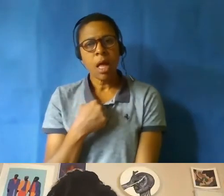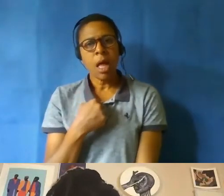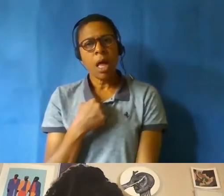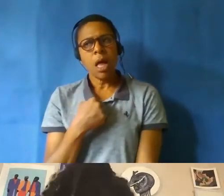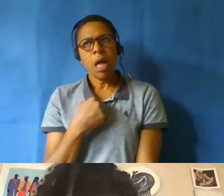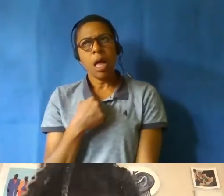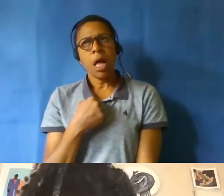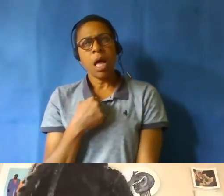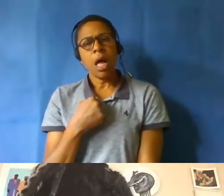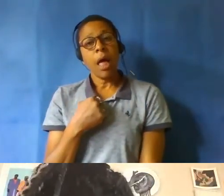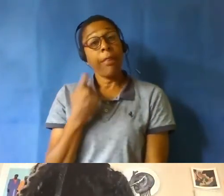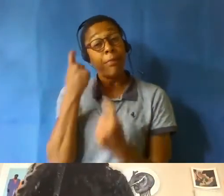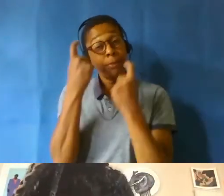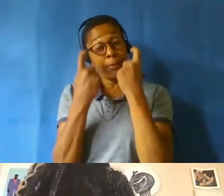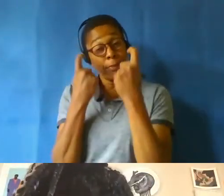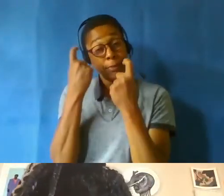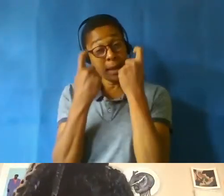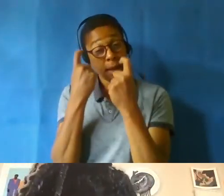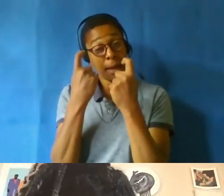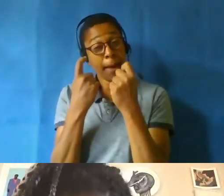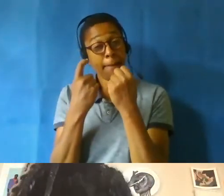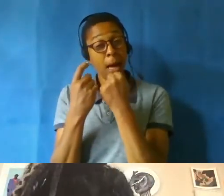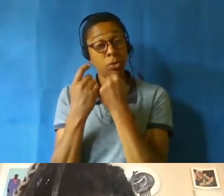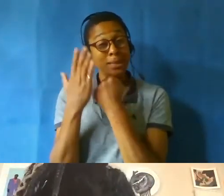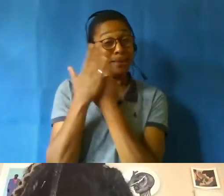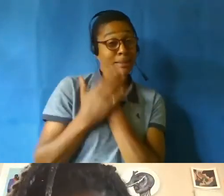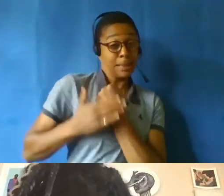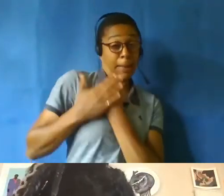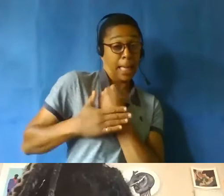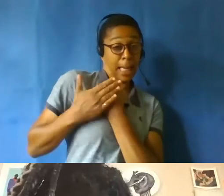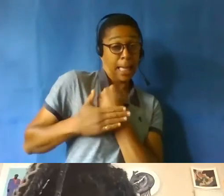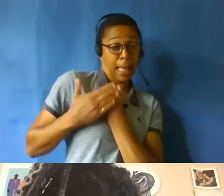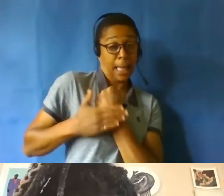can be a language I think it is a language but we have to be careful with